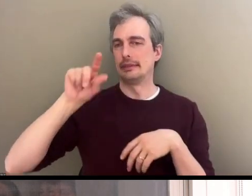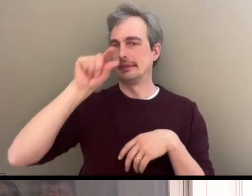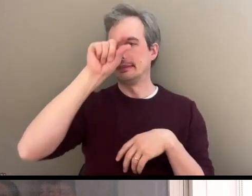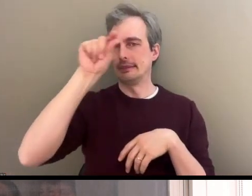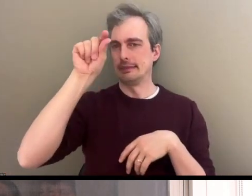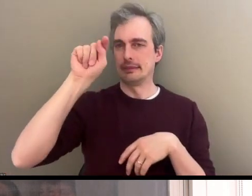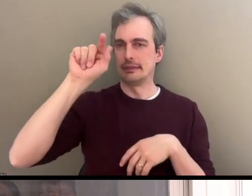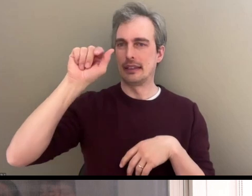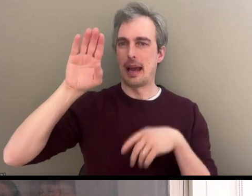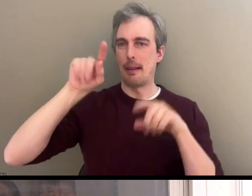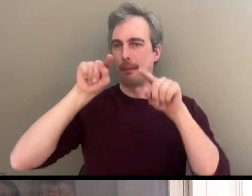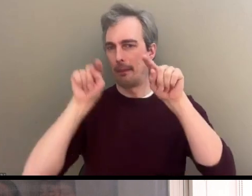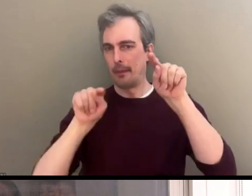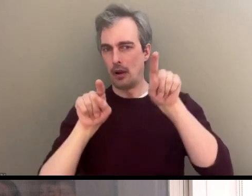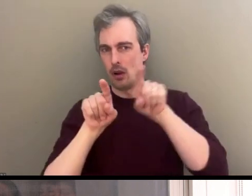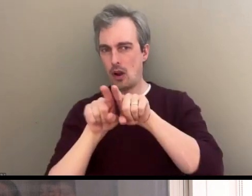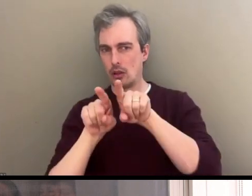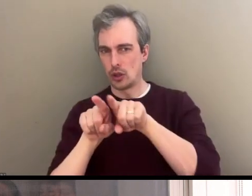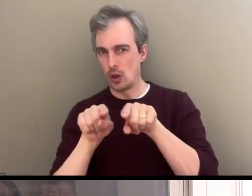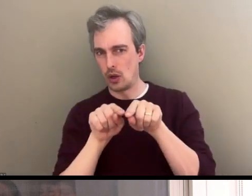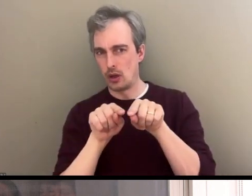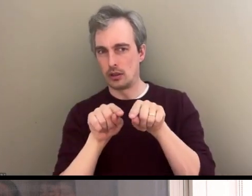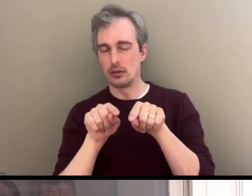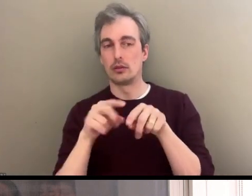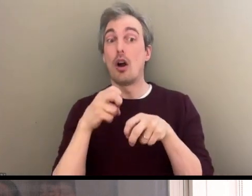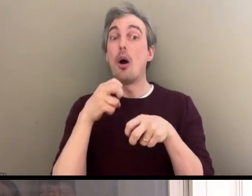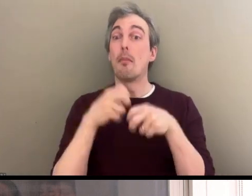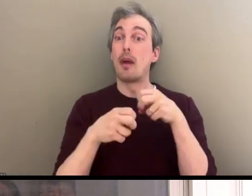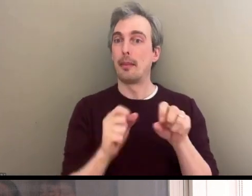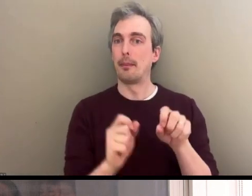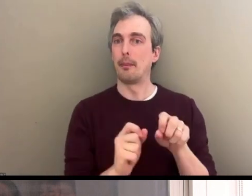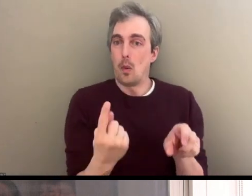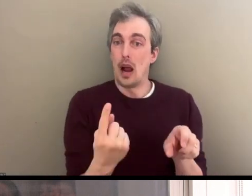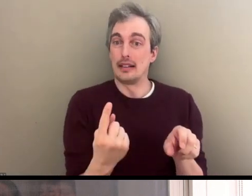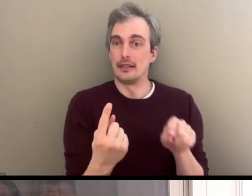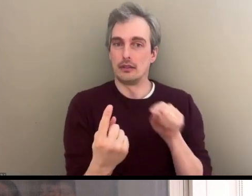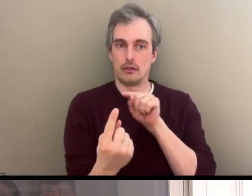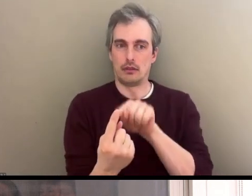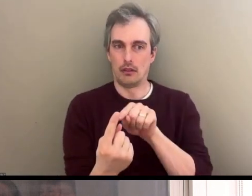So that's very useful again because you have a couple points of contact for that error.